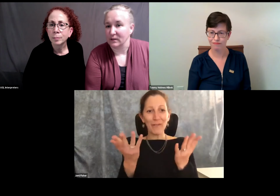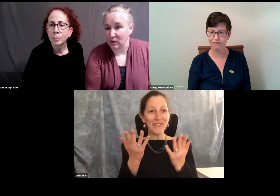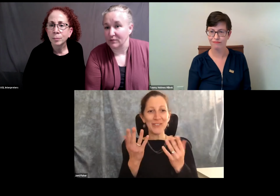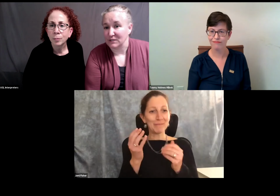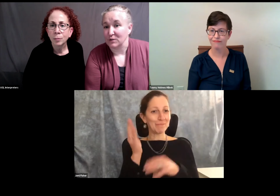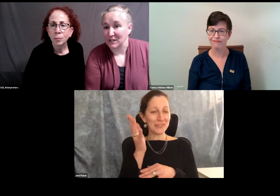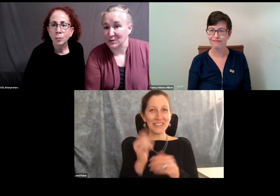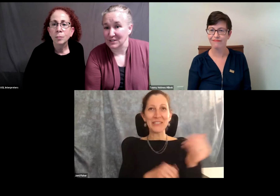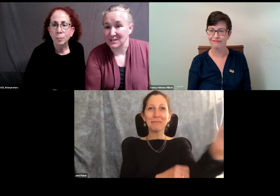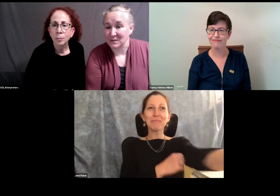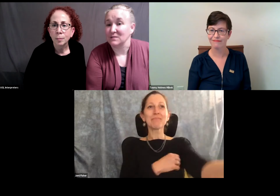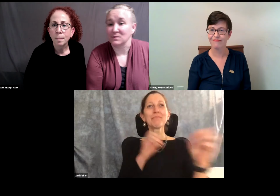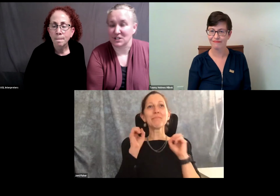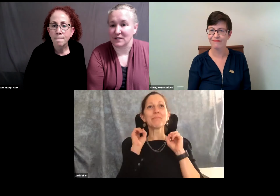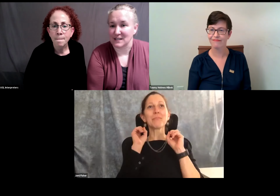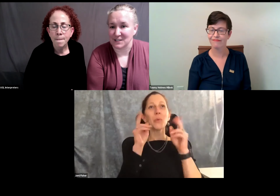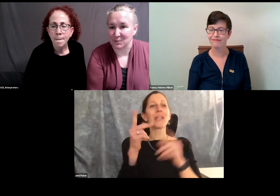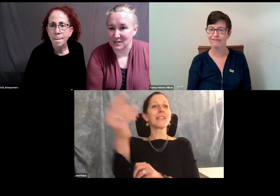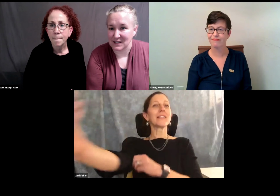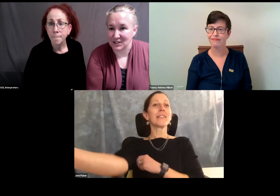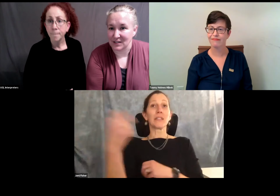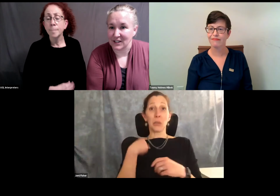Look, for different resources it's such a fantastic presentation, thank you.